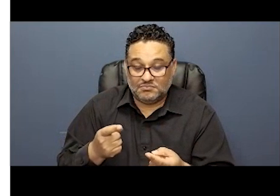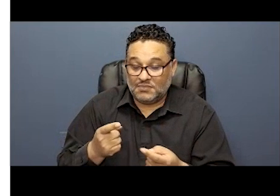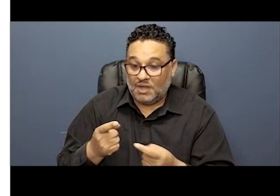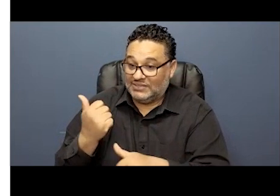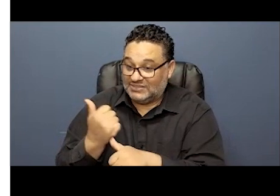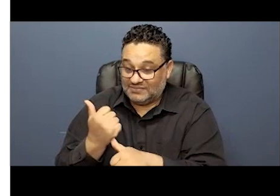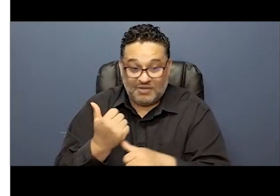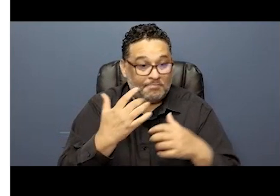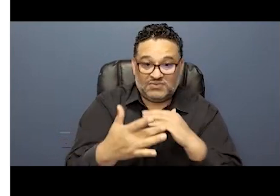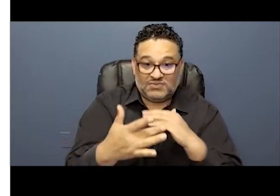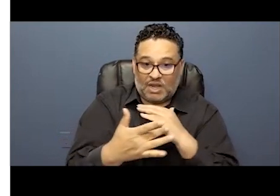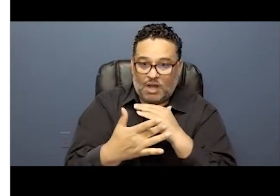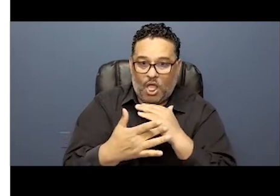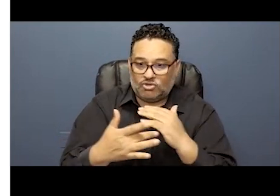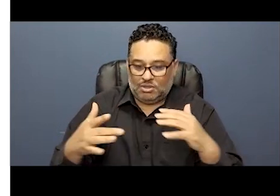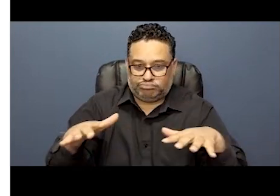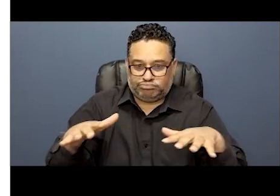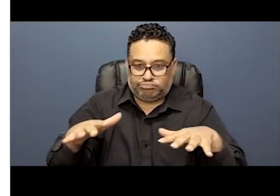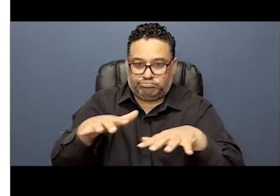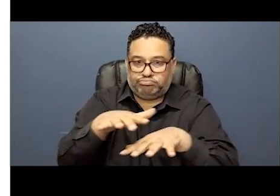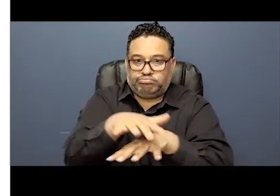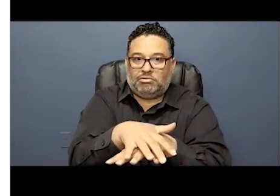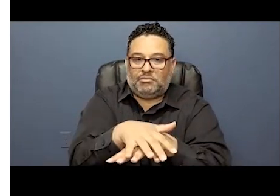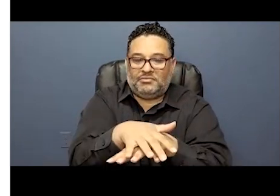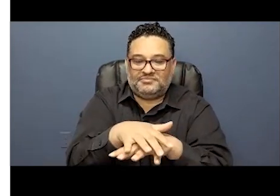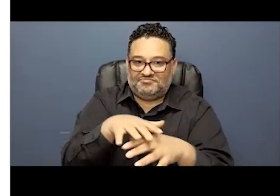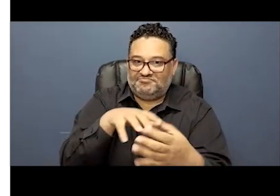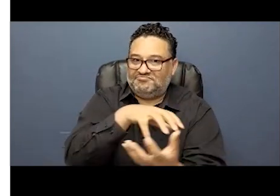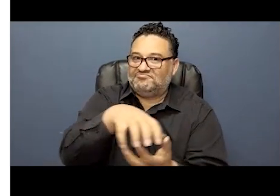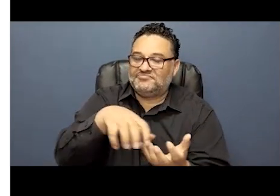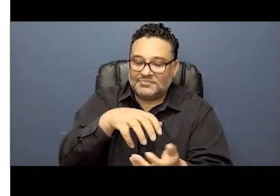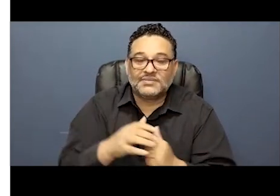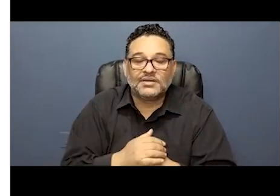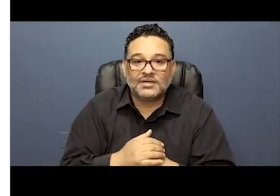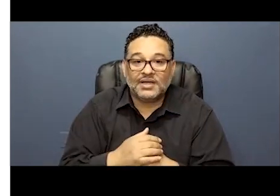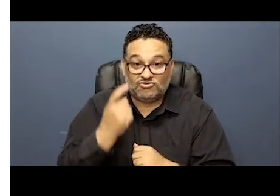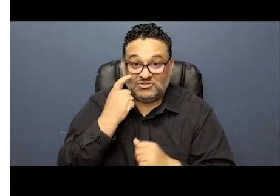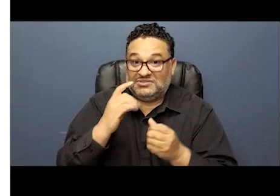blur. As previously mentioned, mainstream technologies are increasingly incorporating